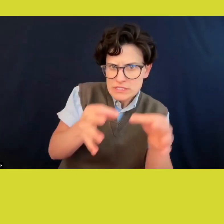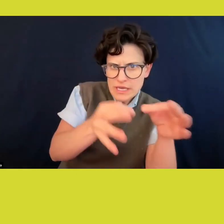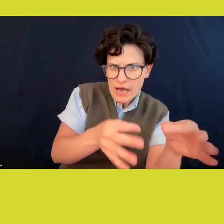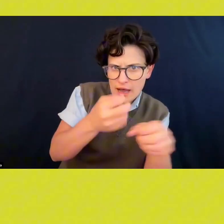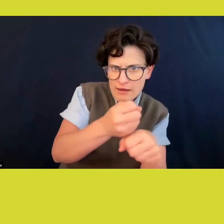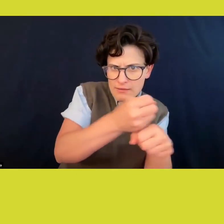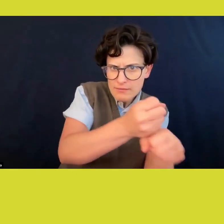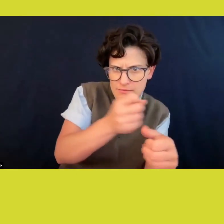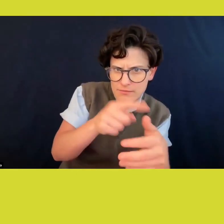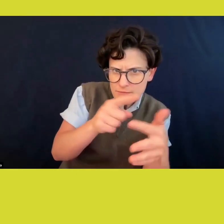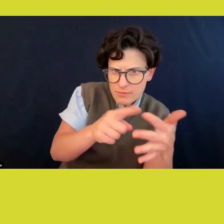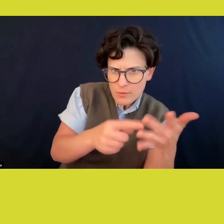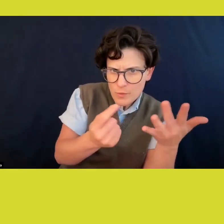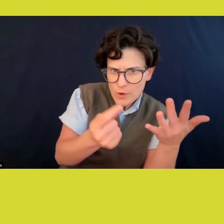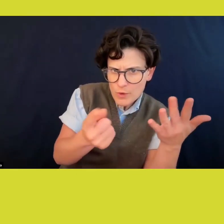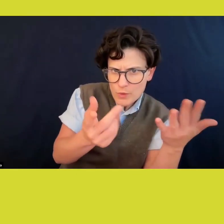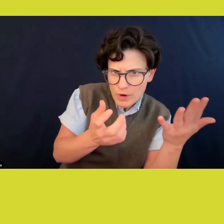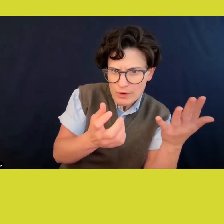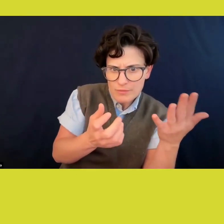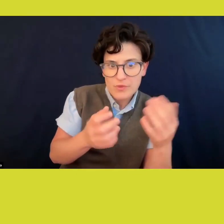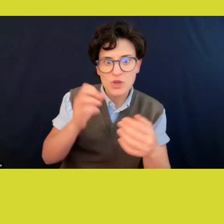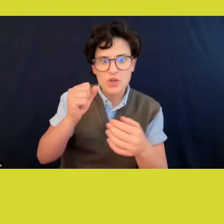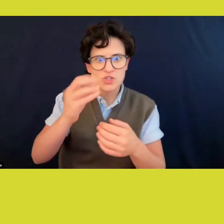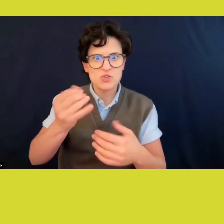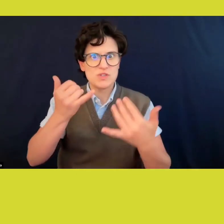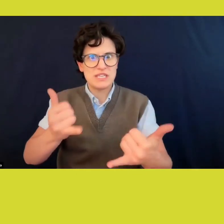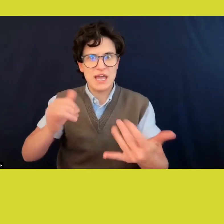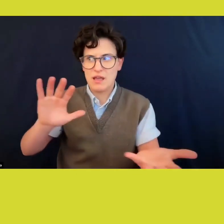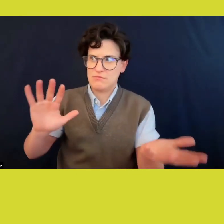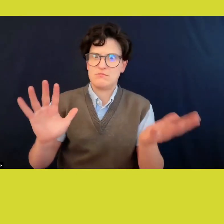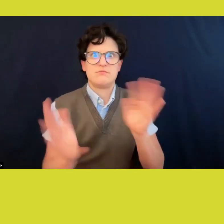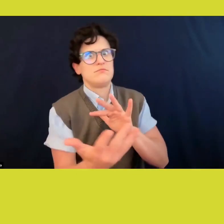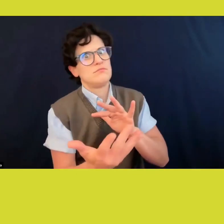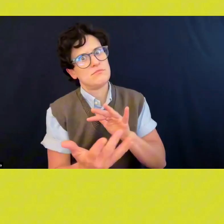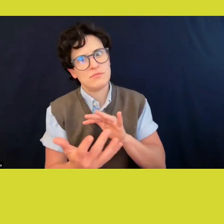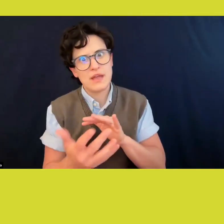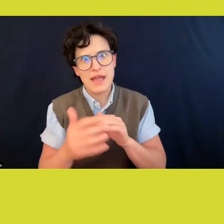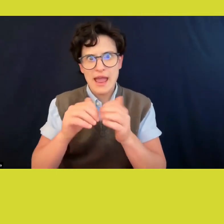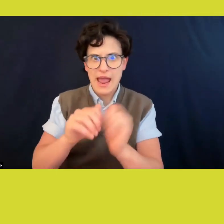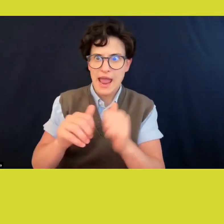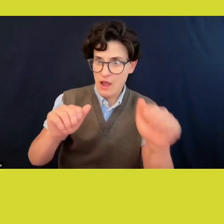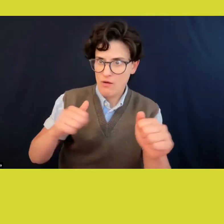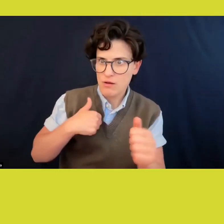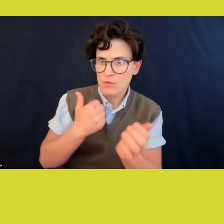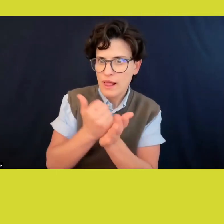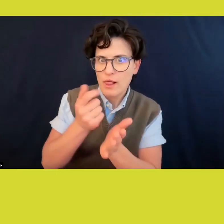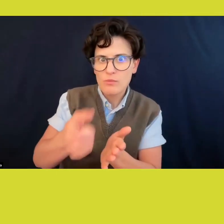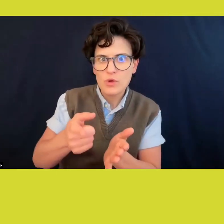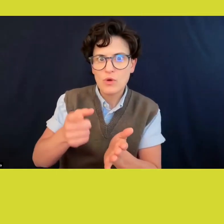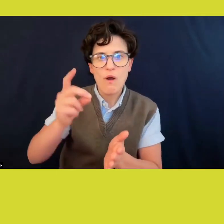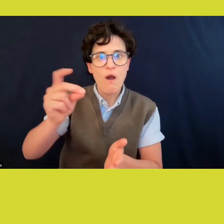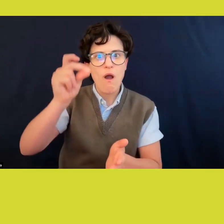that way, and we say, how can we help you? Almost uniformly, universally, people say, isn't it obvious